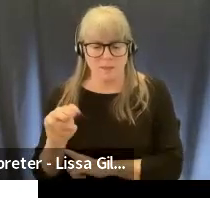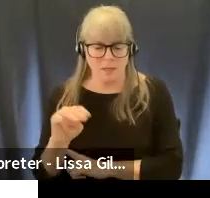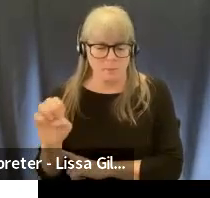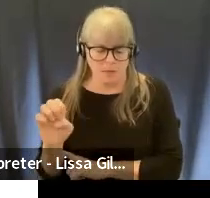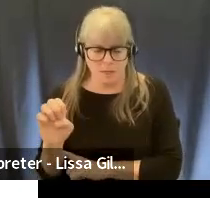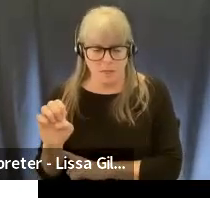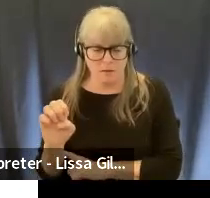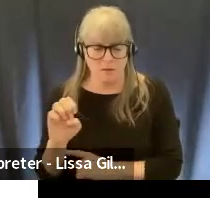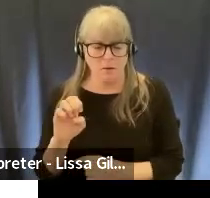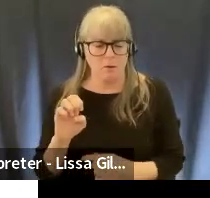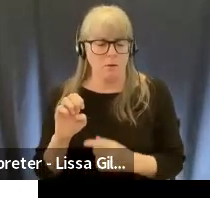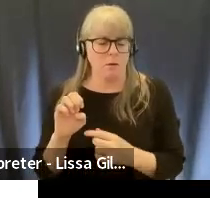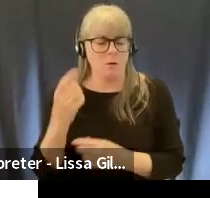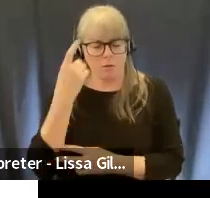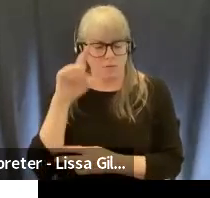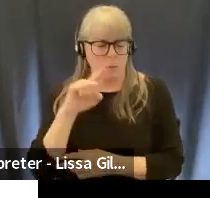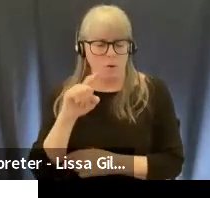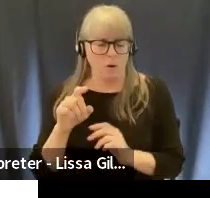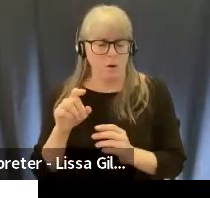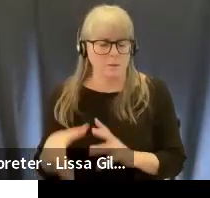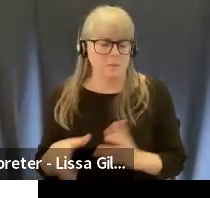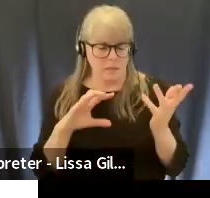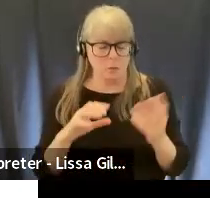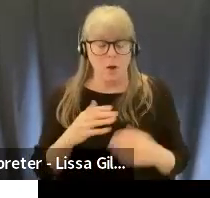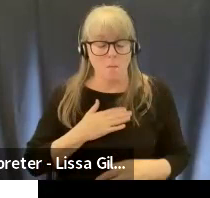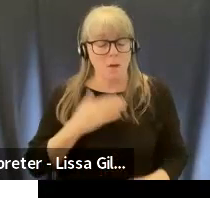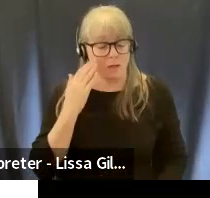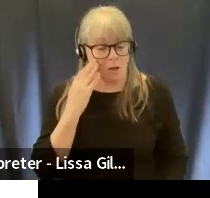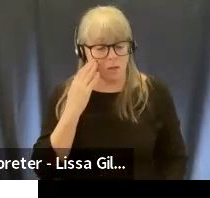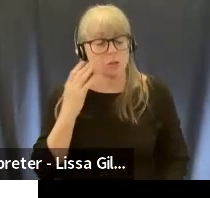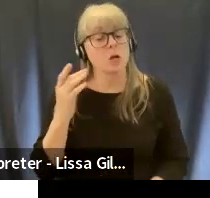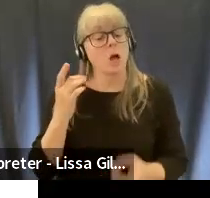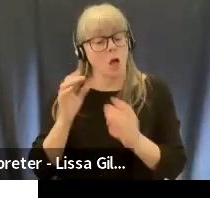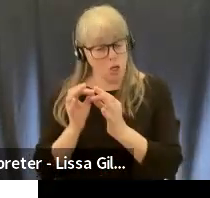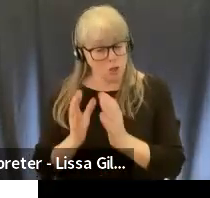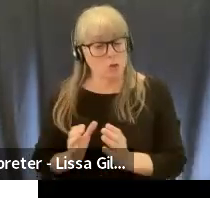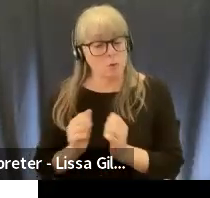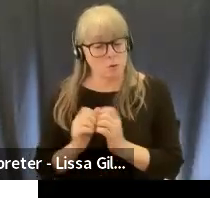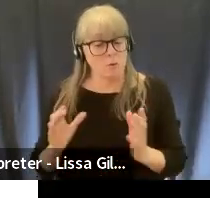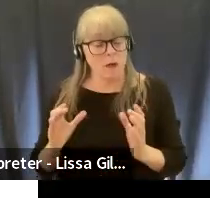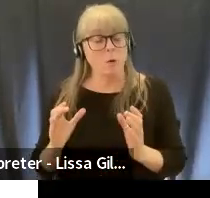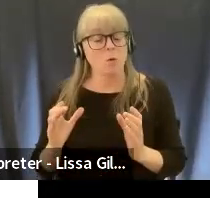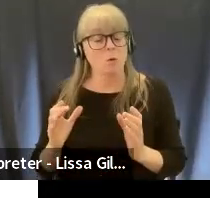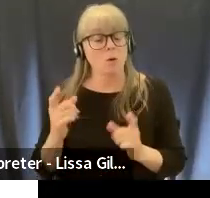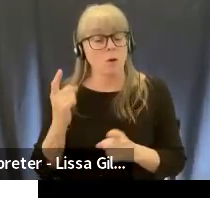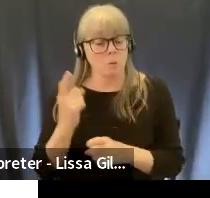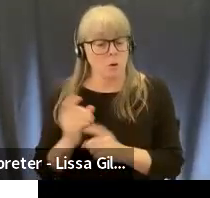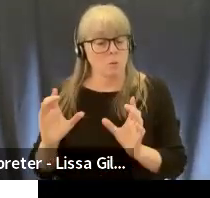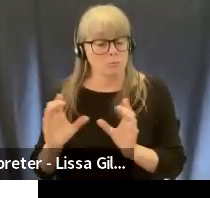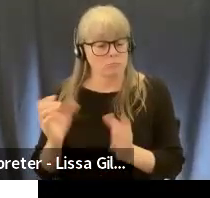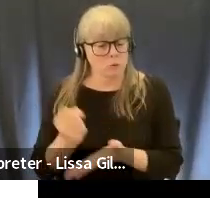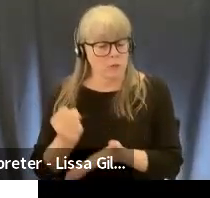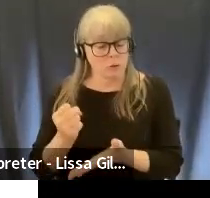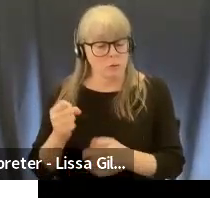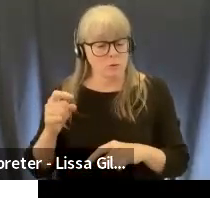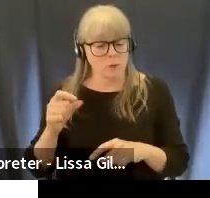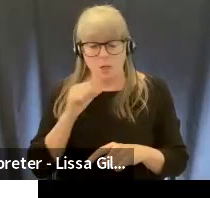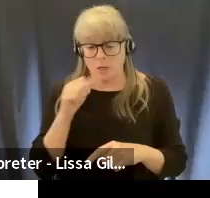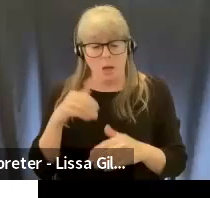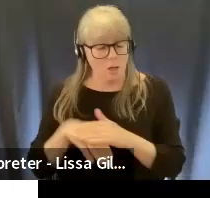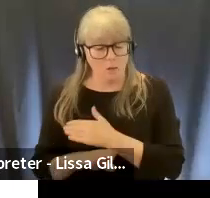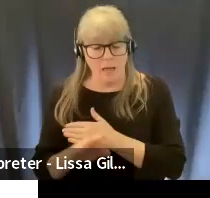Disaster. It is my knowledge that a sign language interpreter without proper credentials would not be allowed to enter the disaster zone.